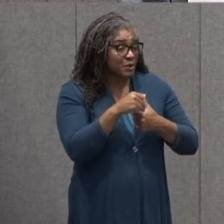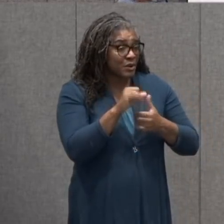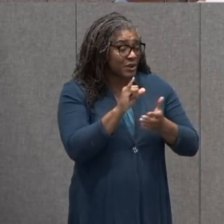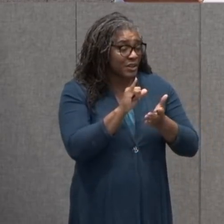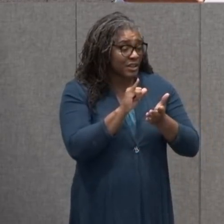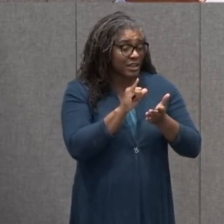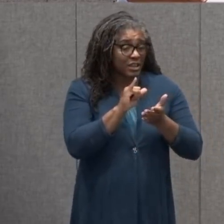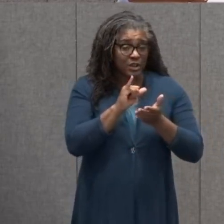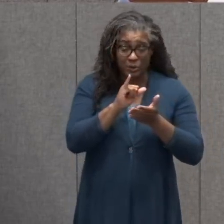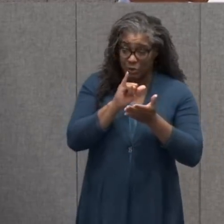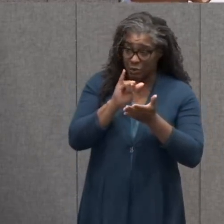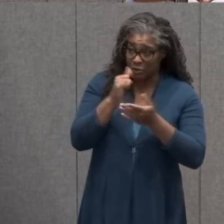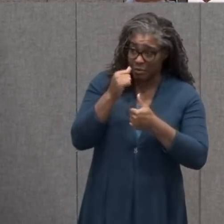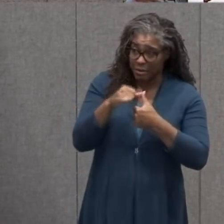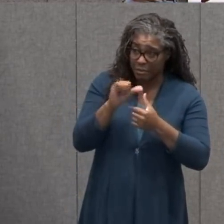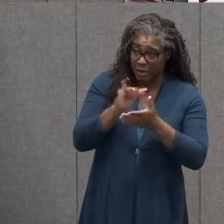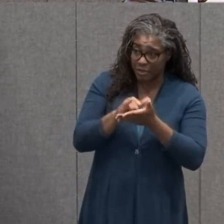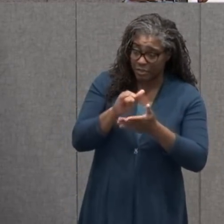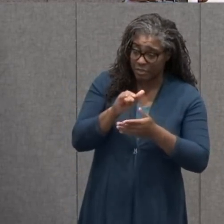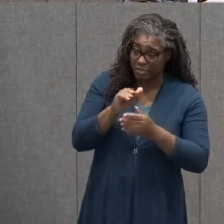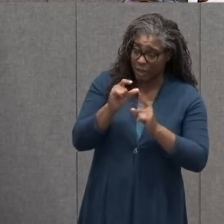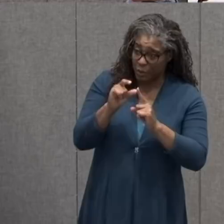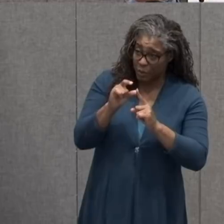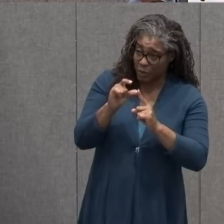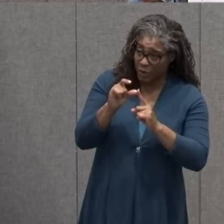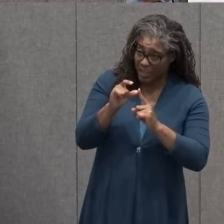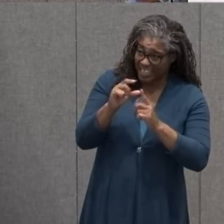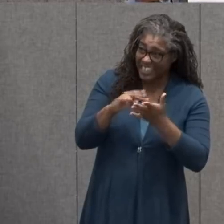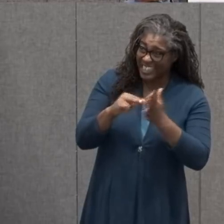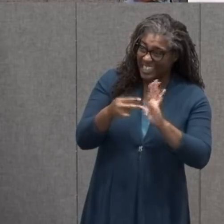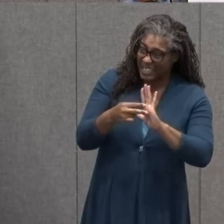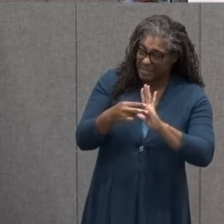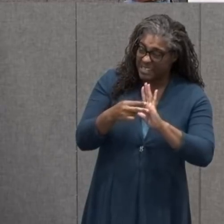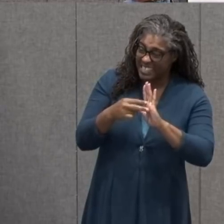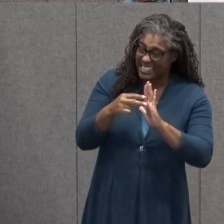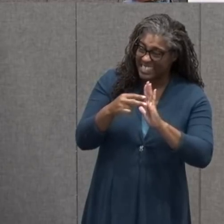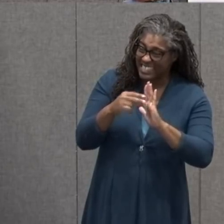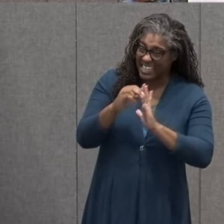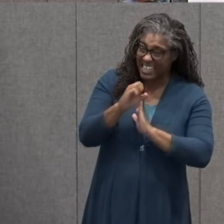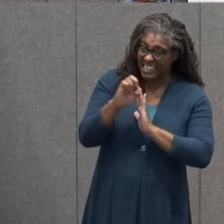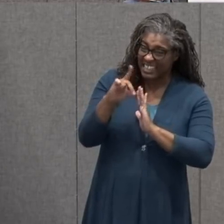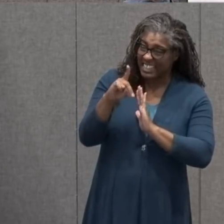All right, that means those seeds are blowing out of that flower and planting themselves, right, remember?